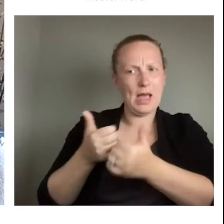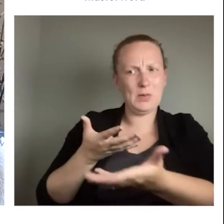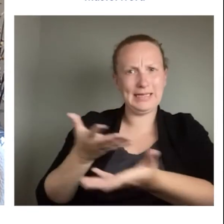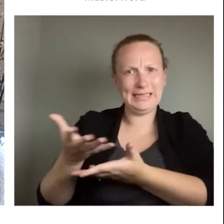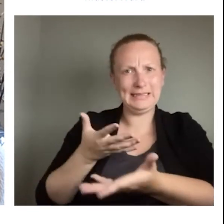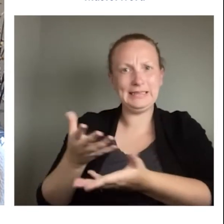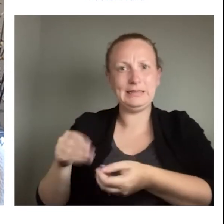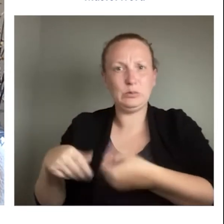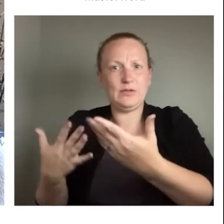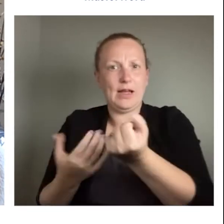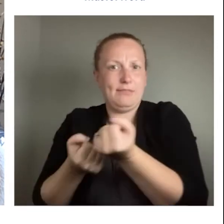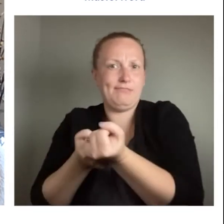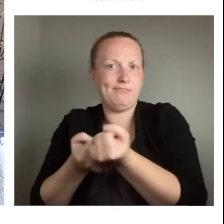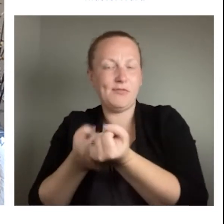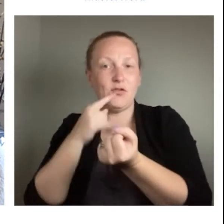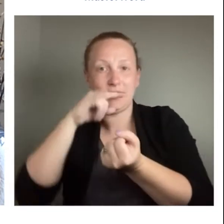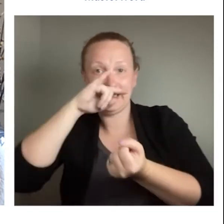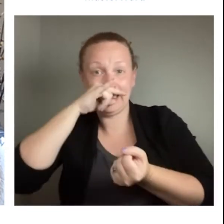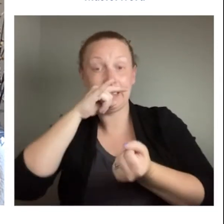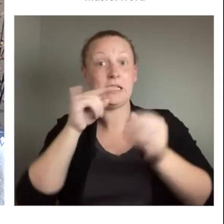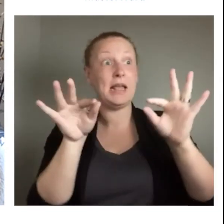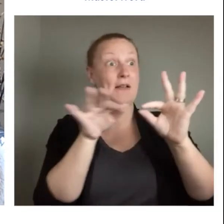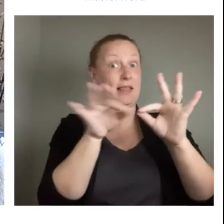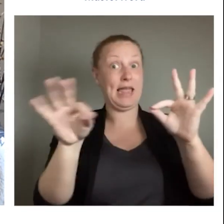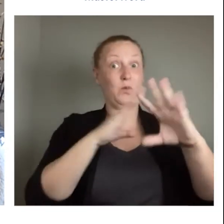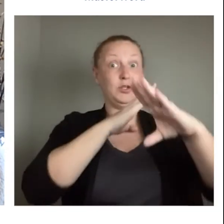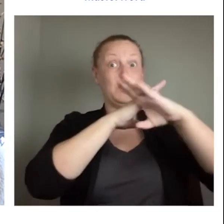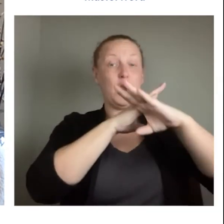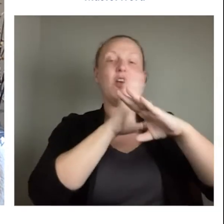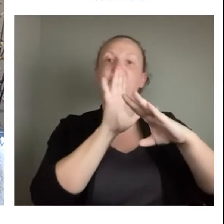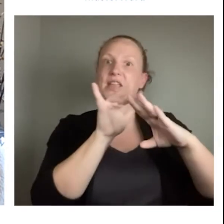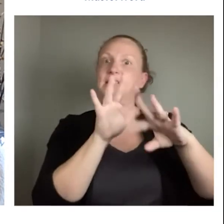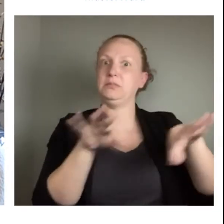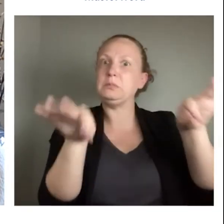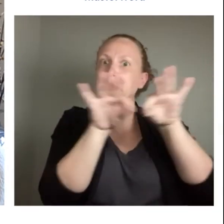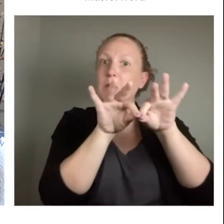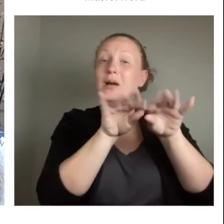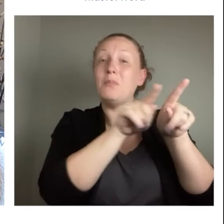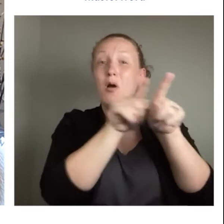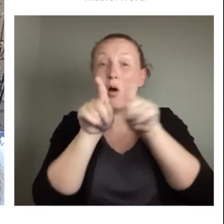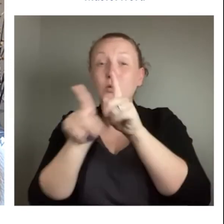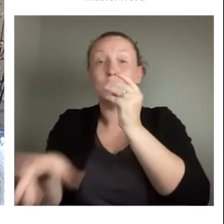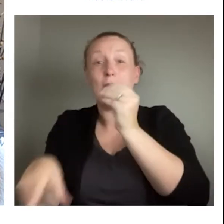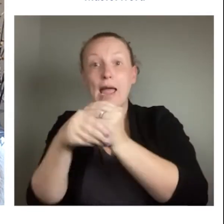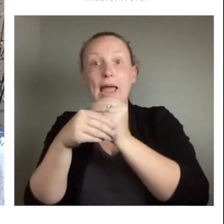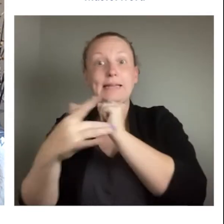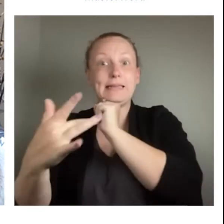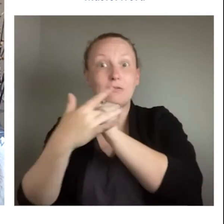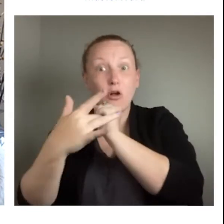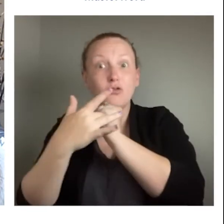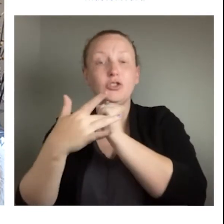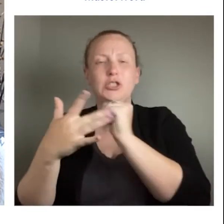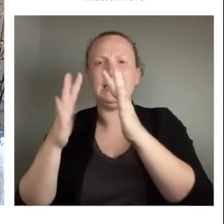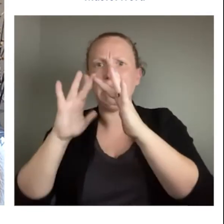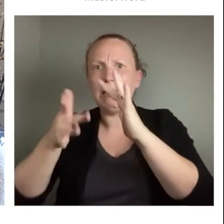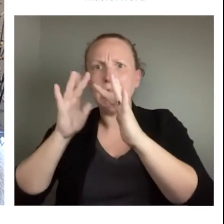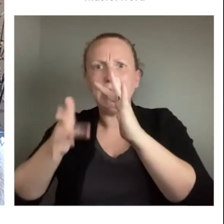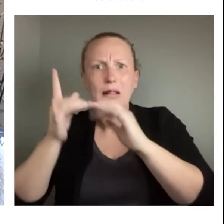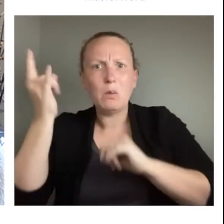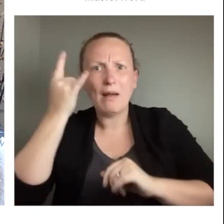But if you add to that technology a challenge with wi-five, with connection and if you add to that loss of jobs of